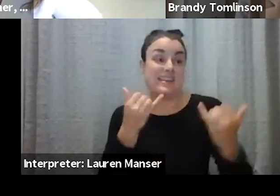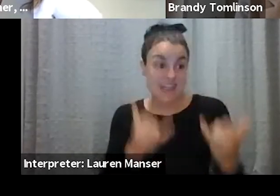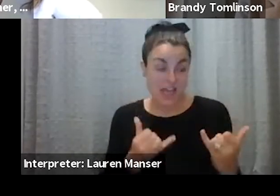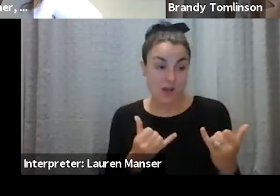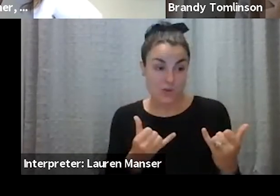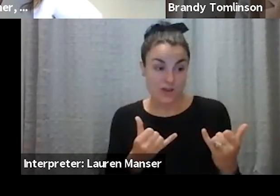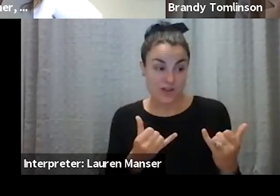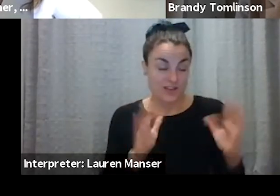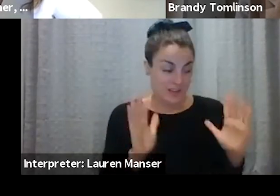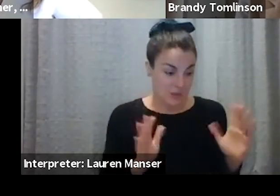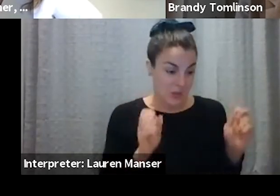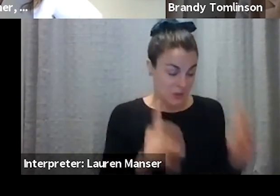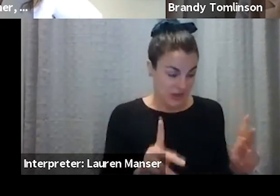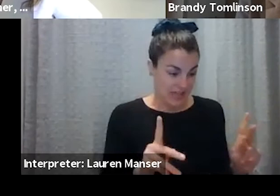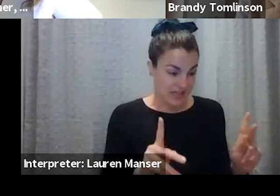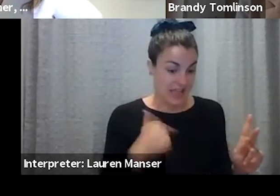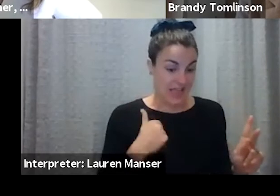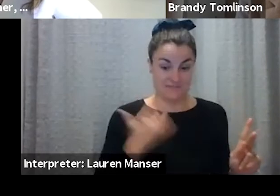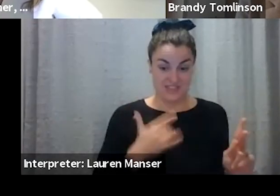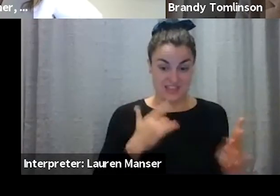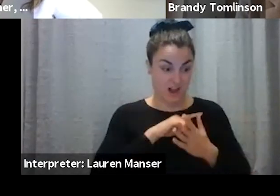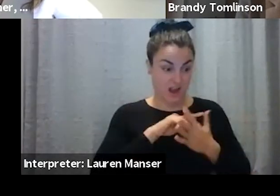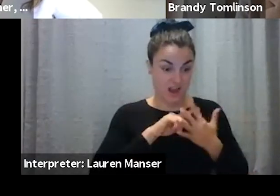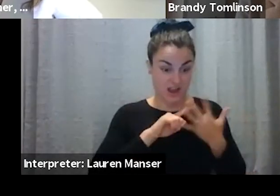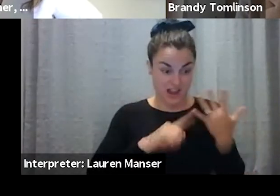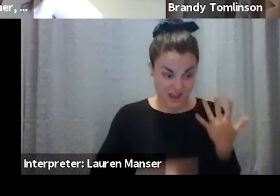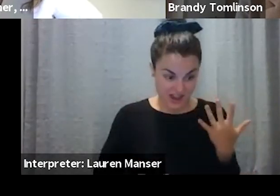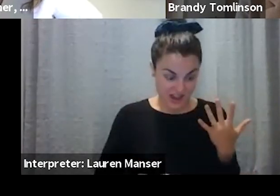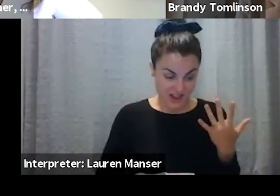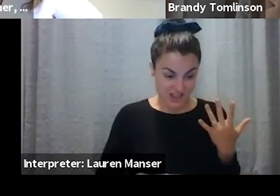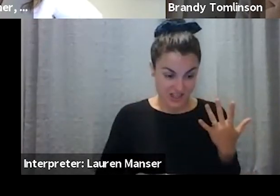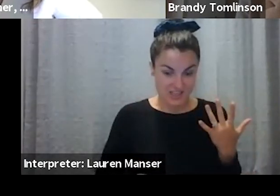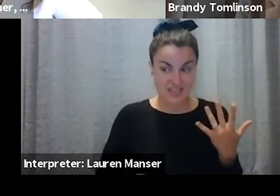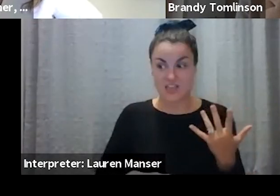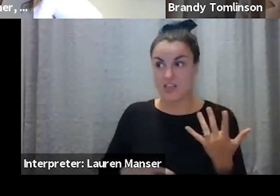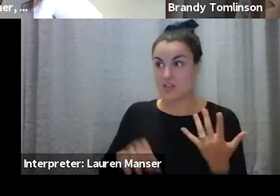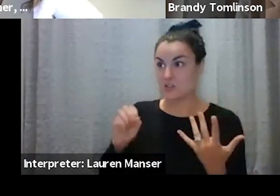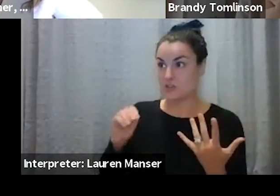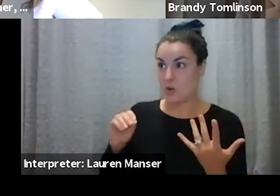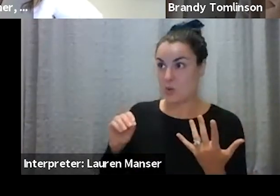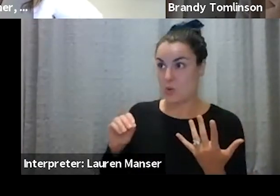in the midst of an ongoing pandemic. They can't just call up a therapist and say, I'll be in next week,